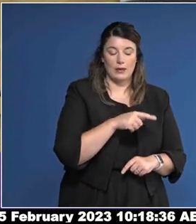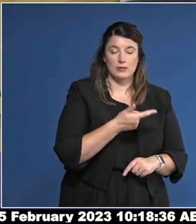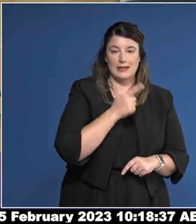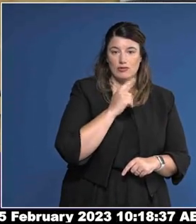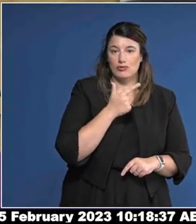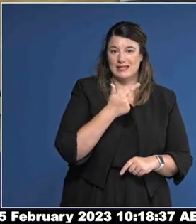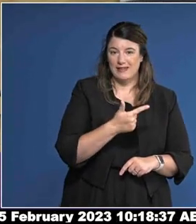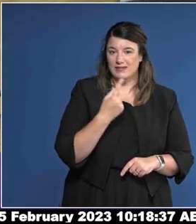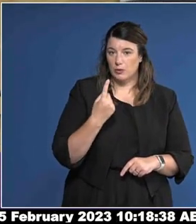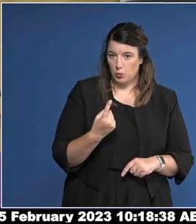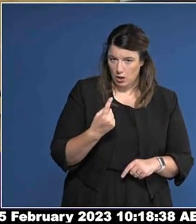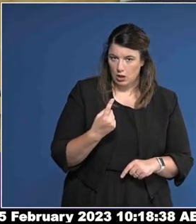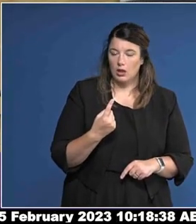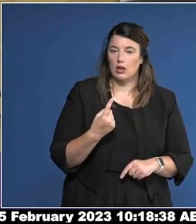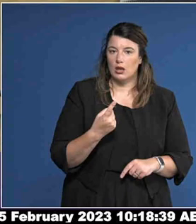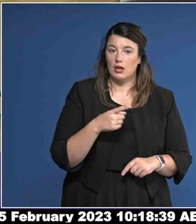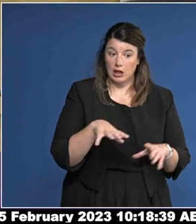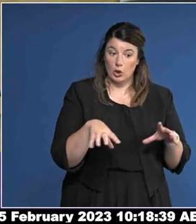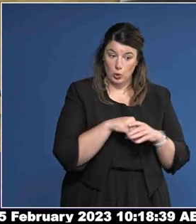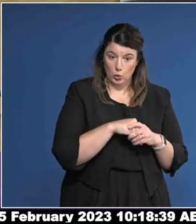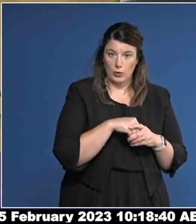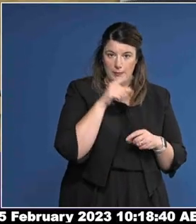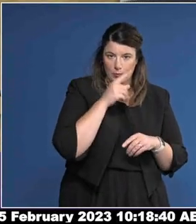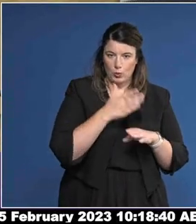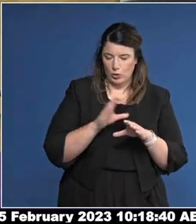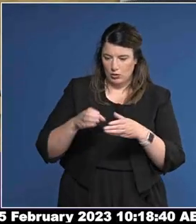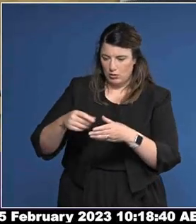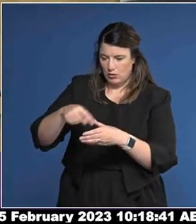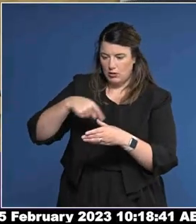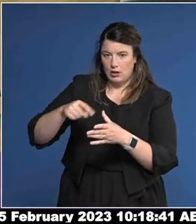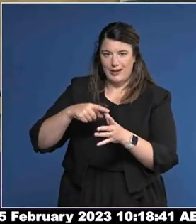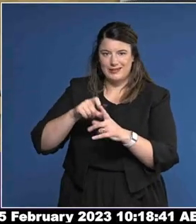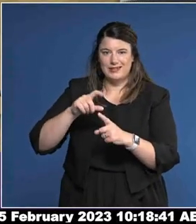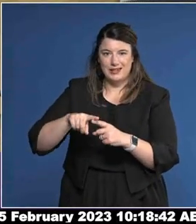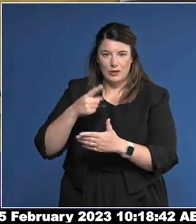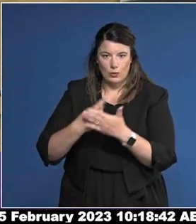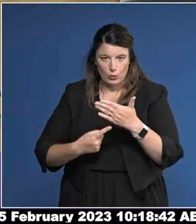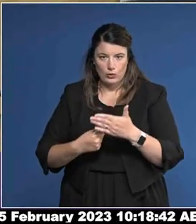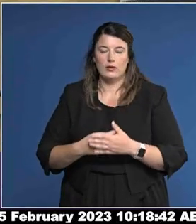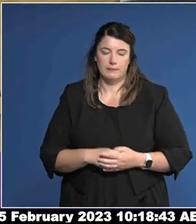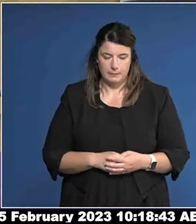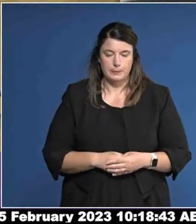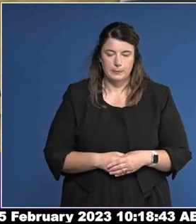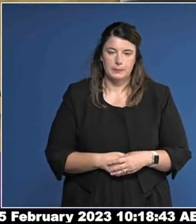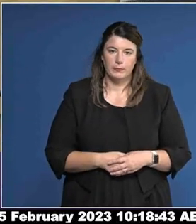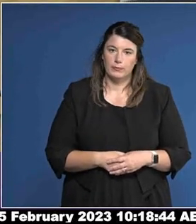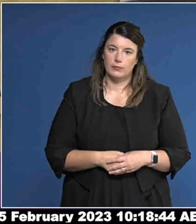includes the employees who work in the ADE. Correct. MS EASTMAN: We asked you about whether you collect any information